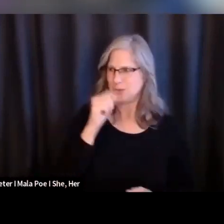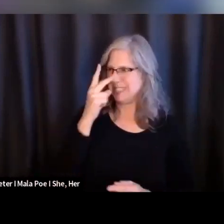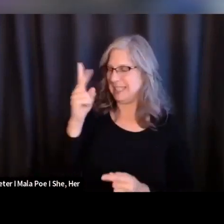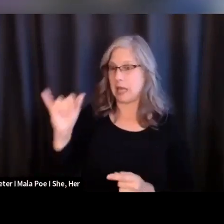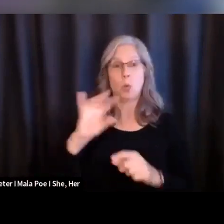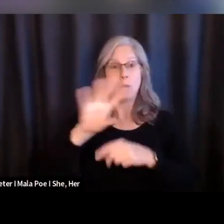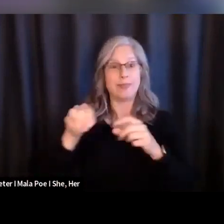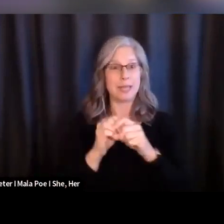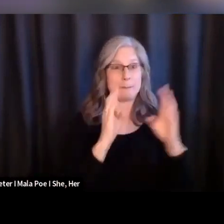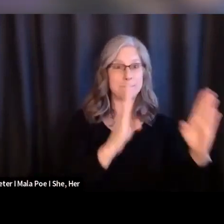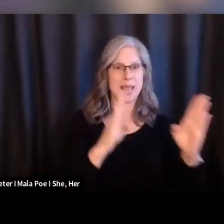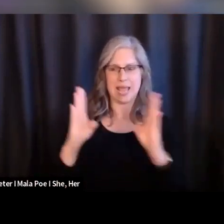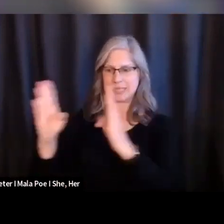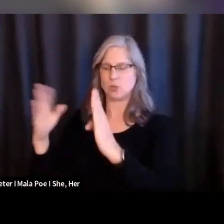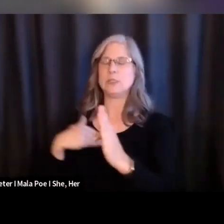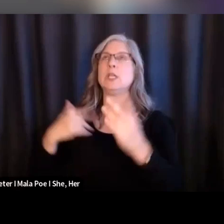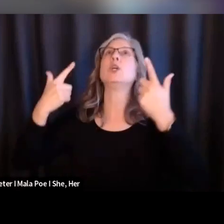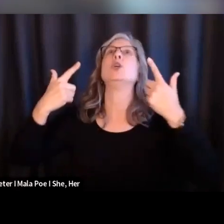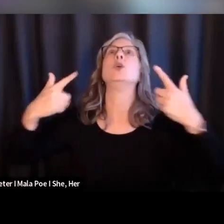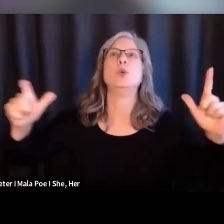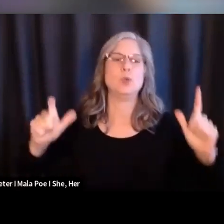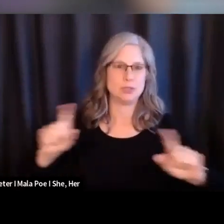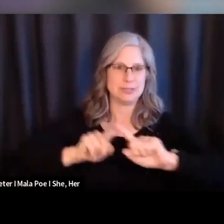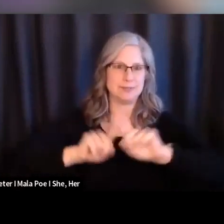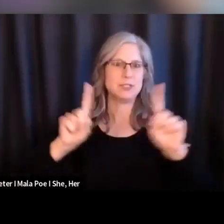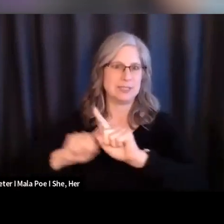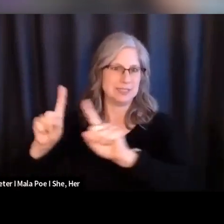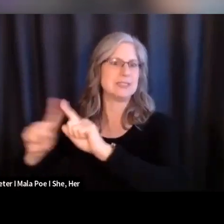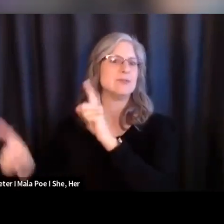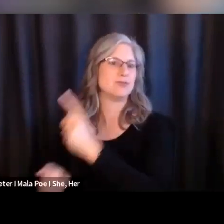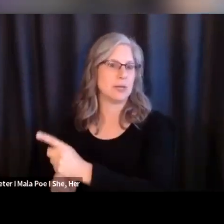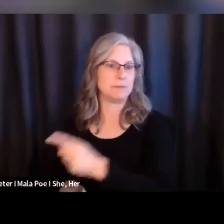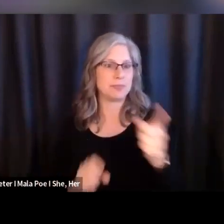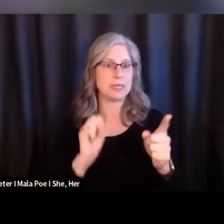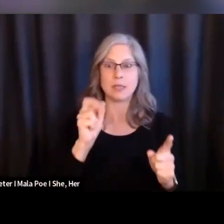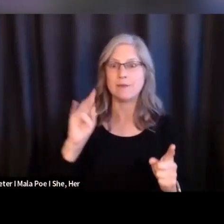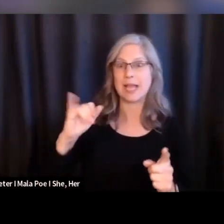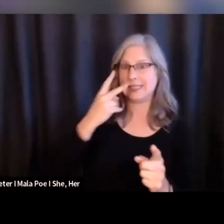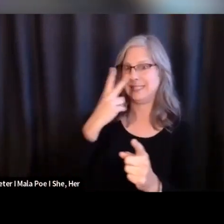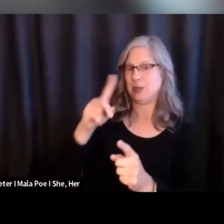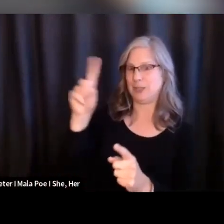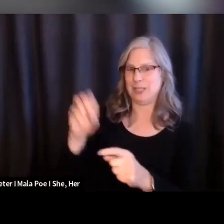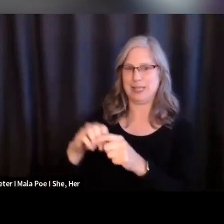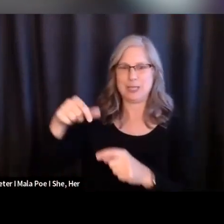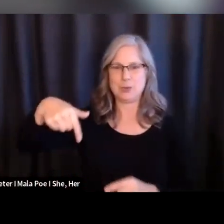you find huge, huge differences Thank you, so we do have a question in the Q&A